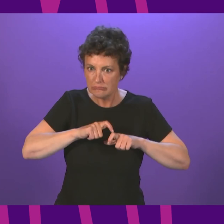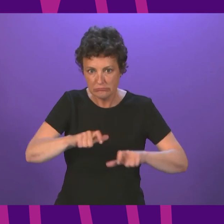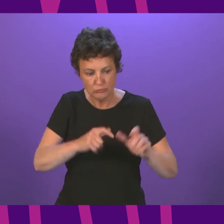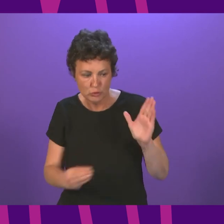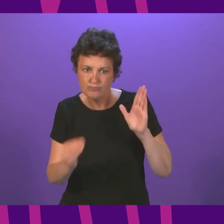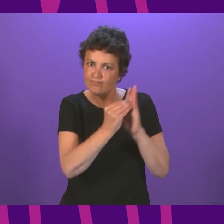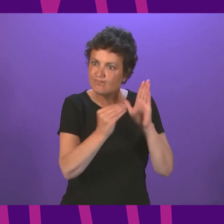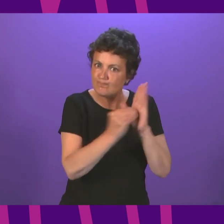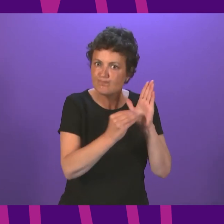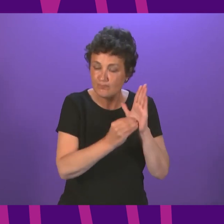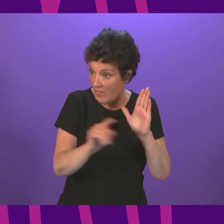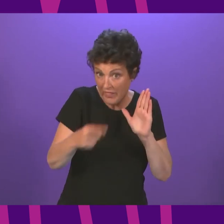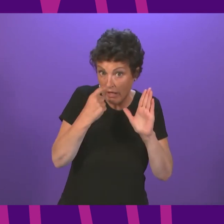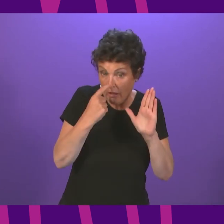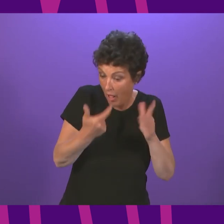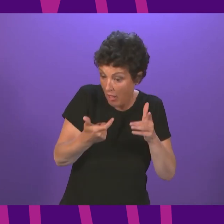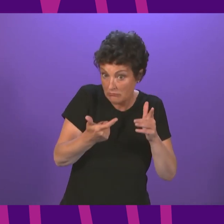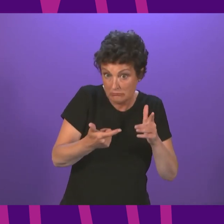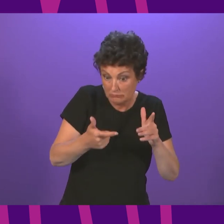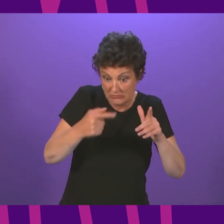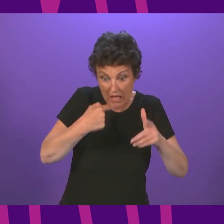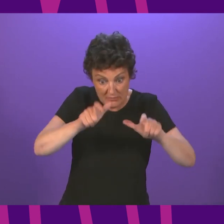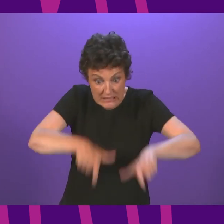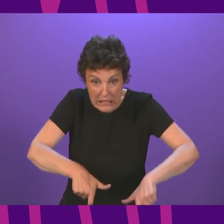including registered social landlords, local authorities and the housing association movement,